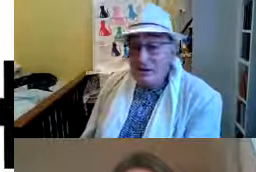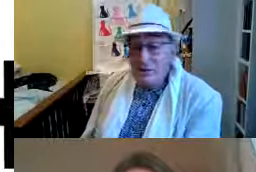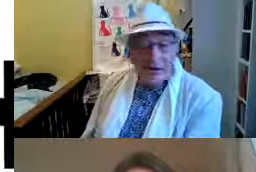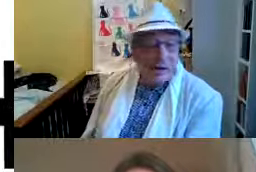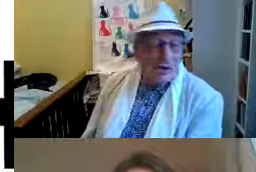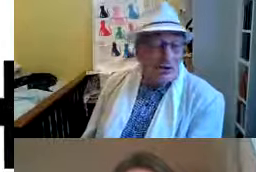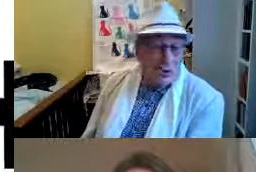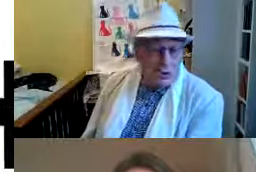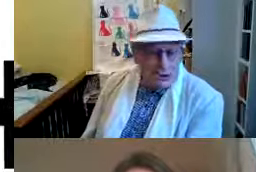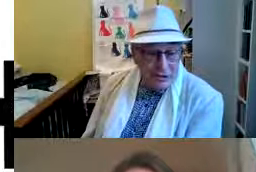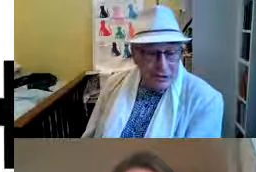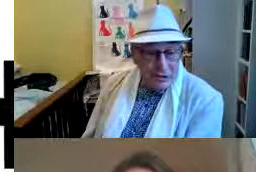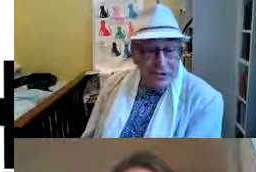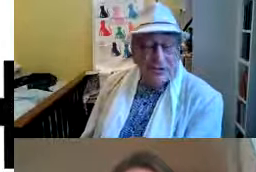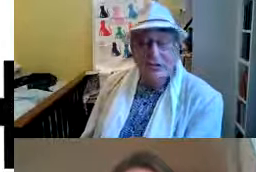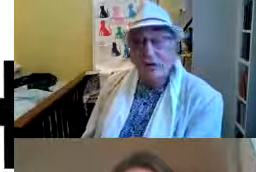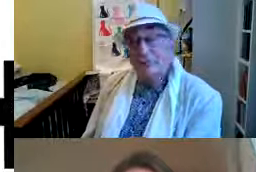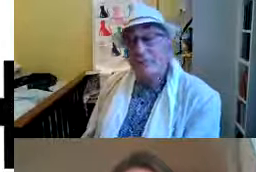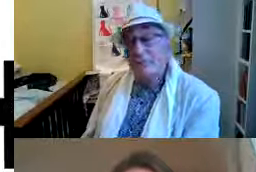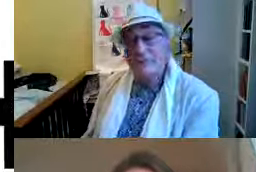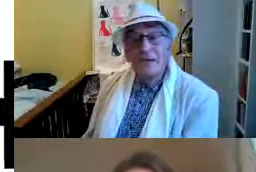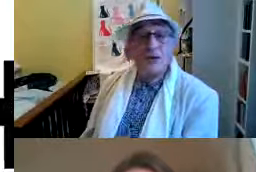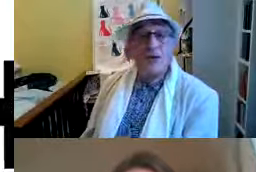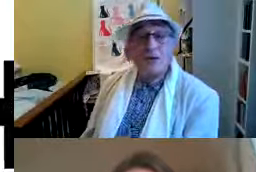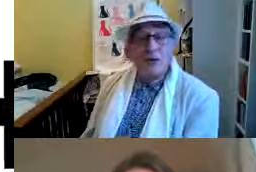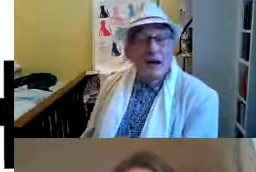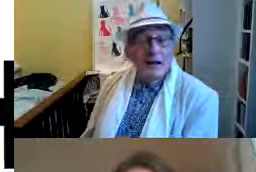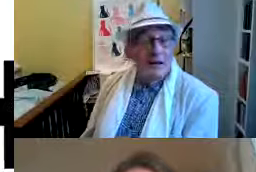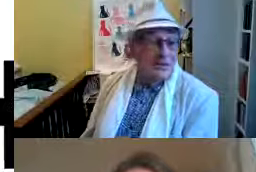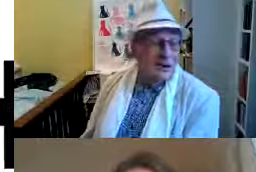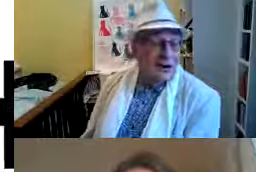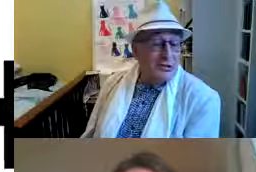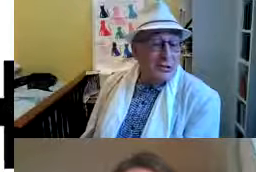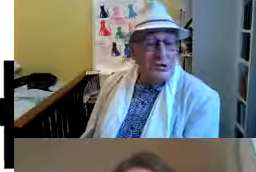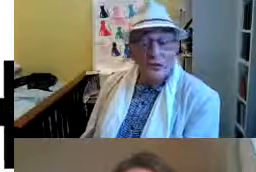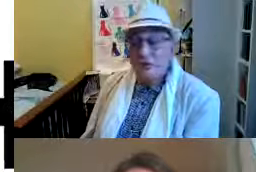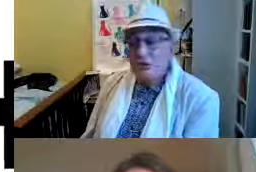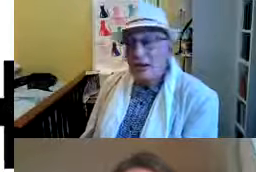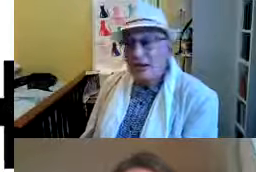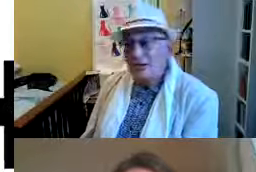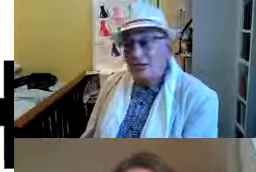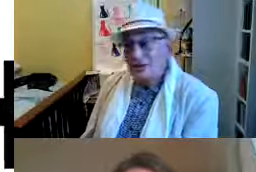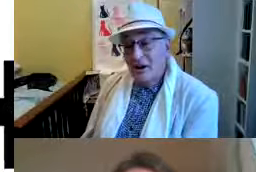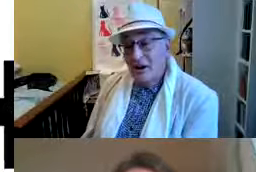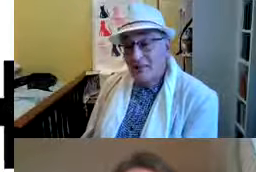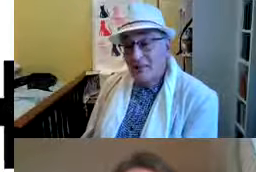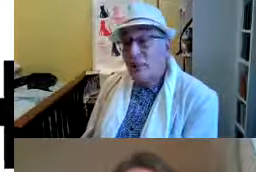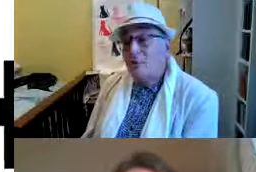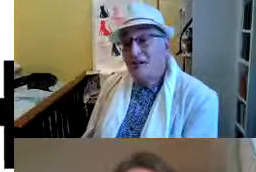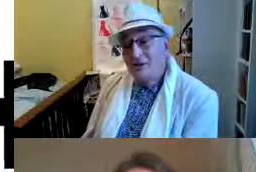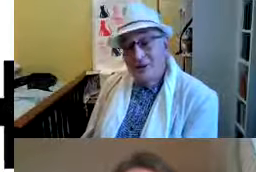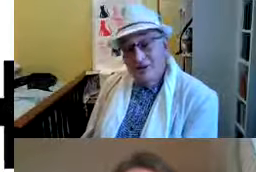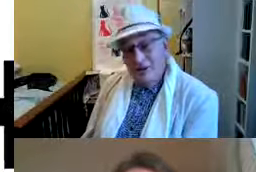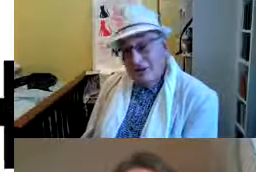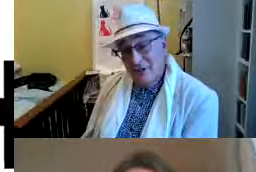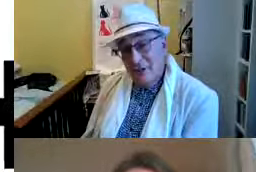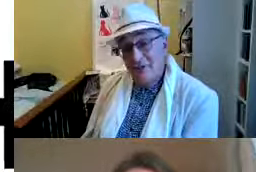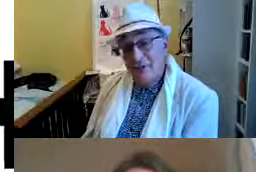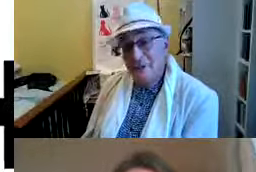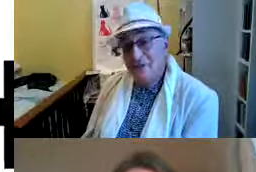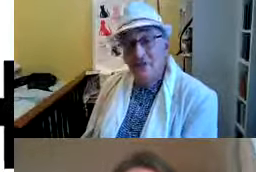we get onto questions so you can ask questions as i'm burgling along this afternoon you don't have